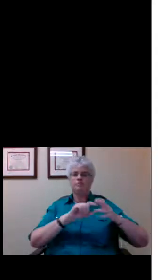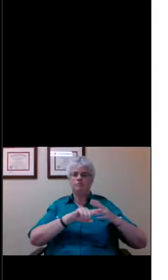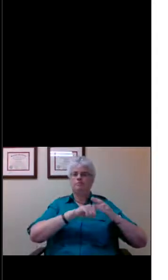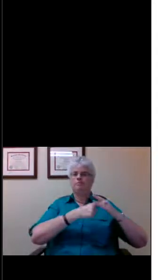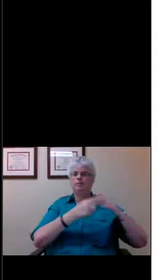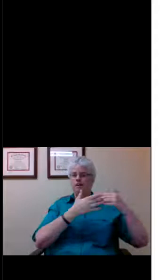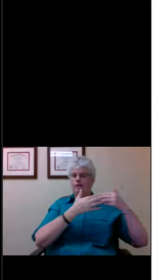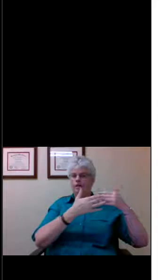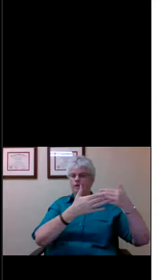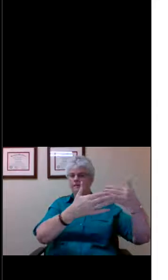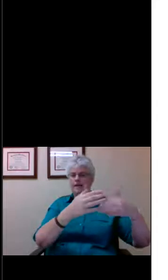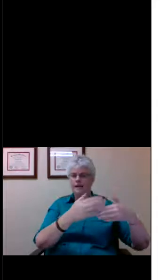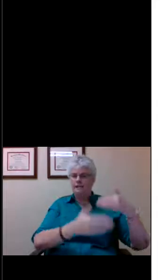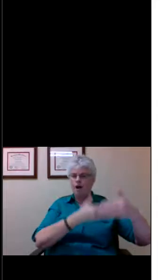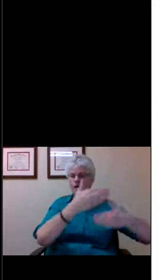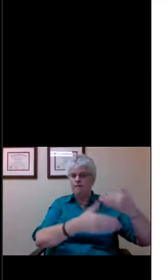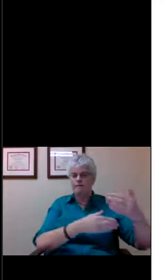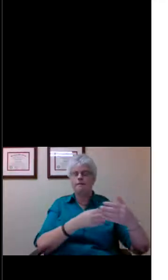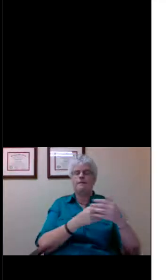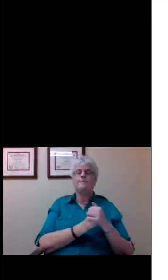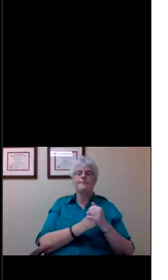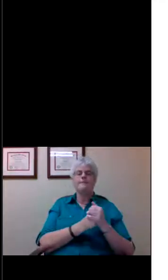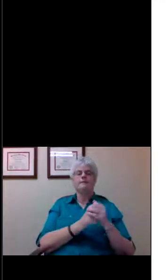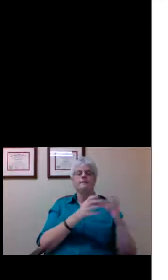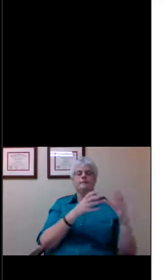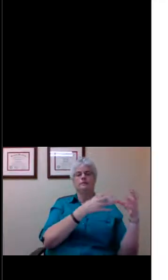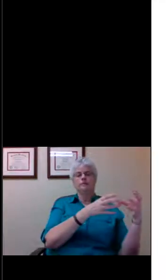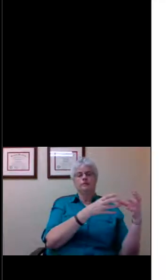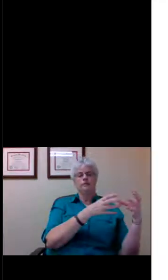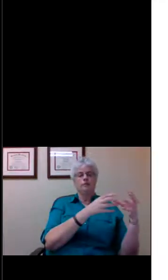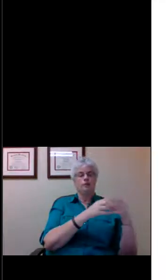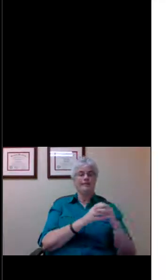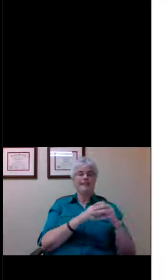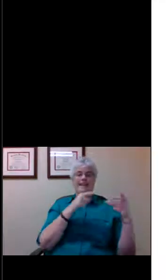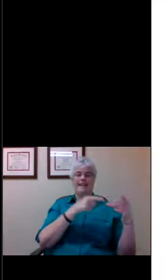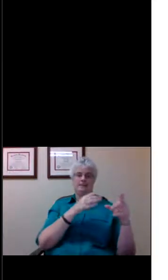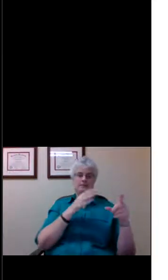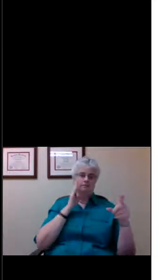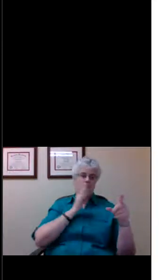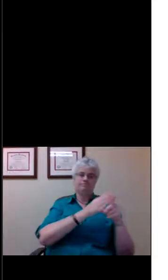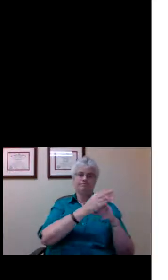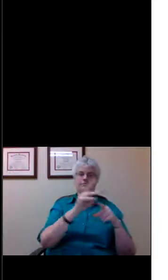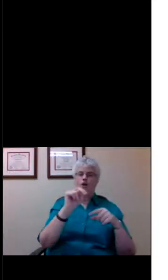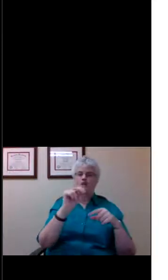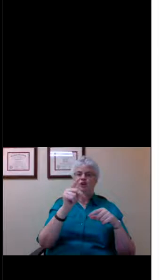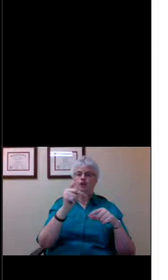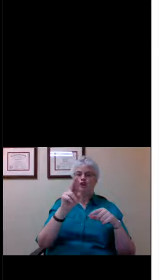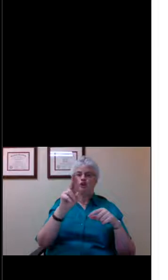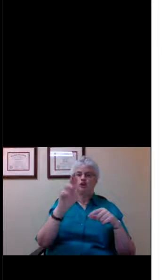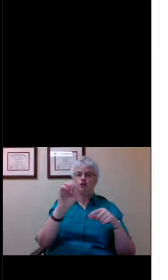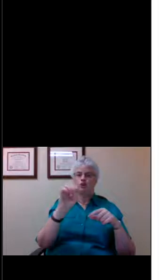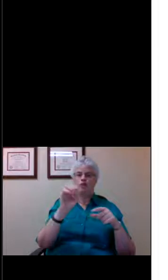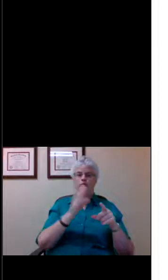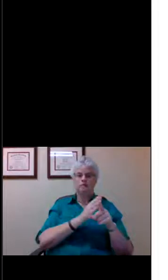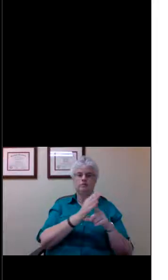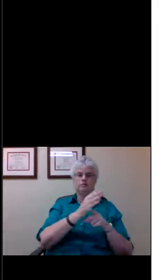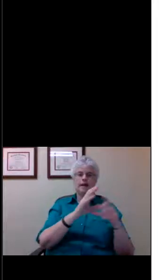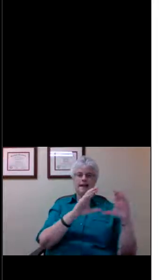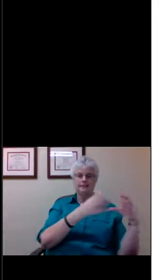how that partnership kind of started, and how its evolved. So that is kind of more